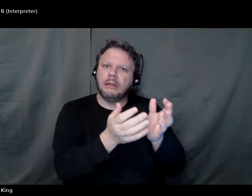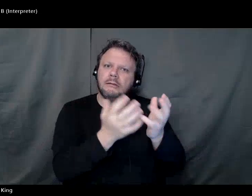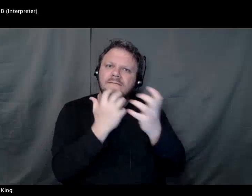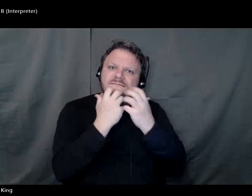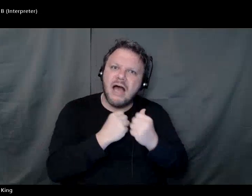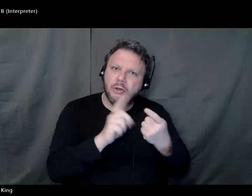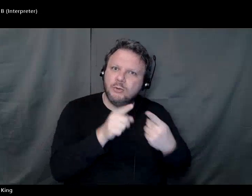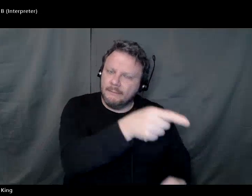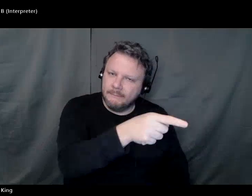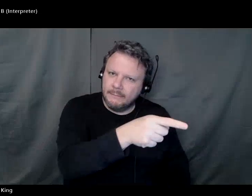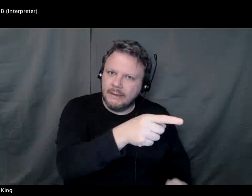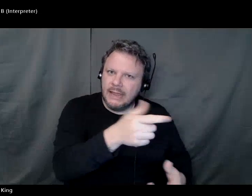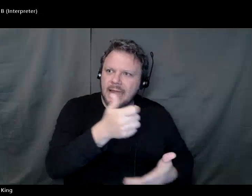And in ways that help us fulfill our mission.